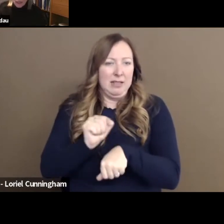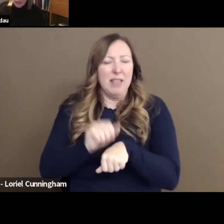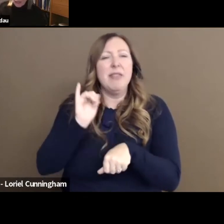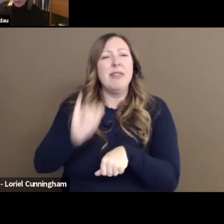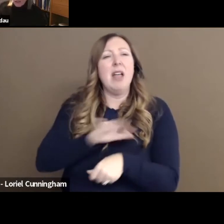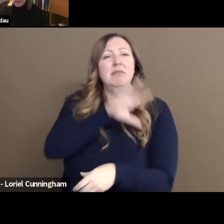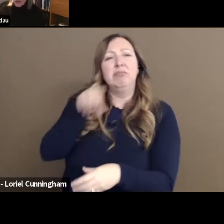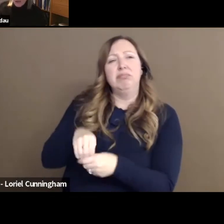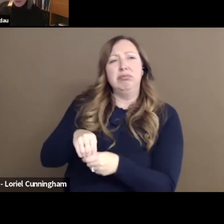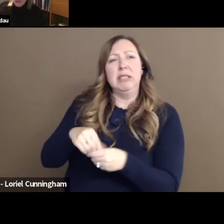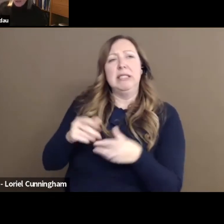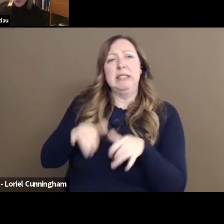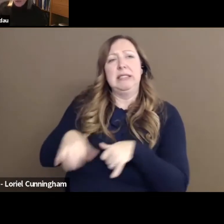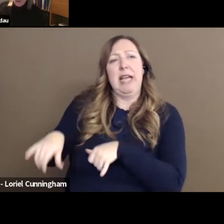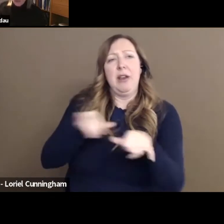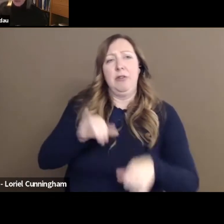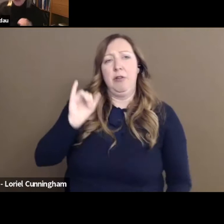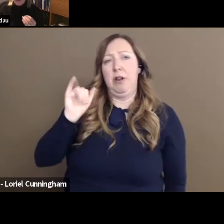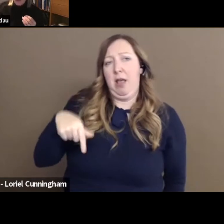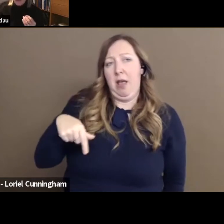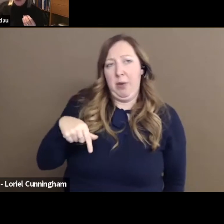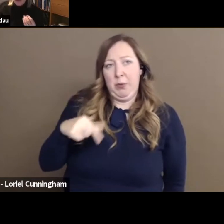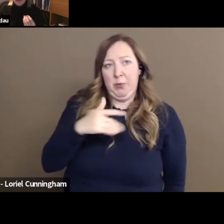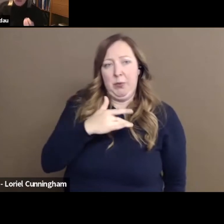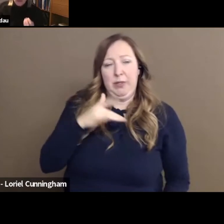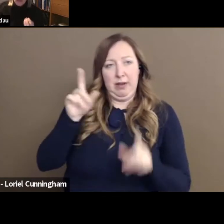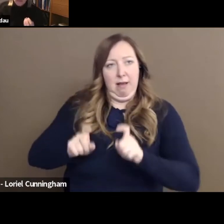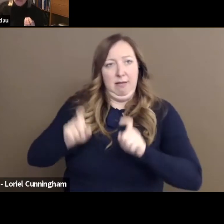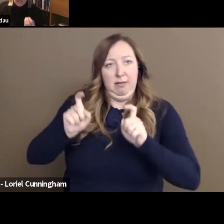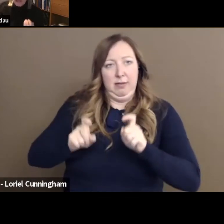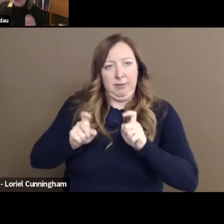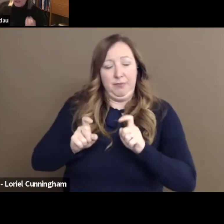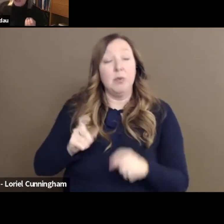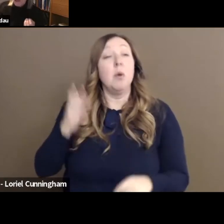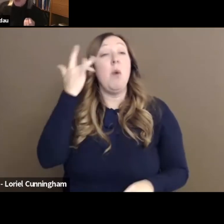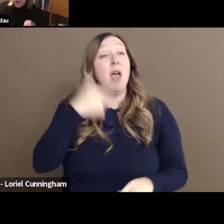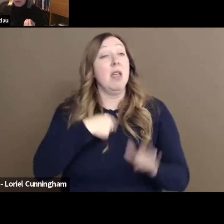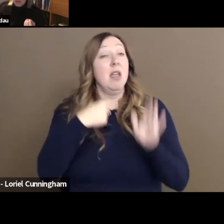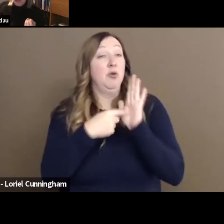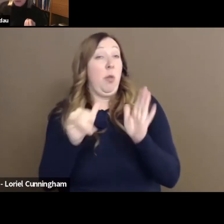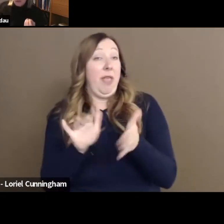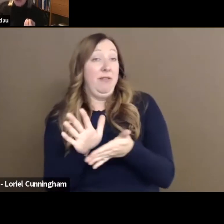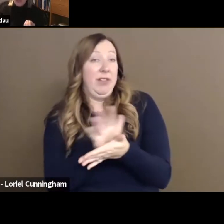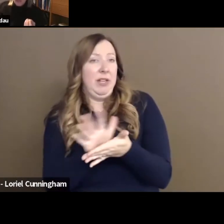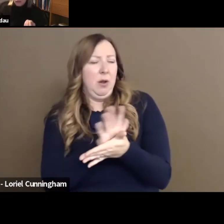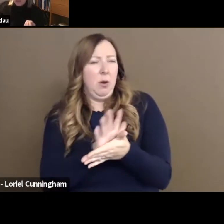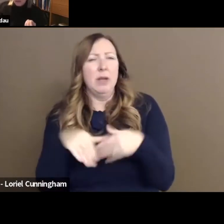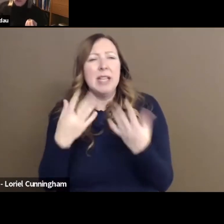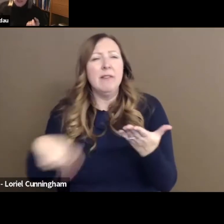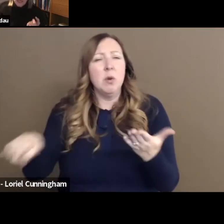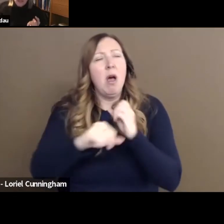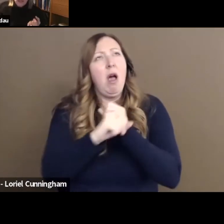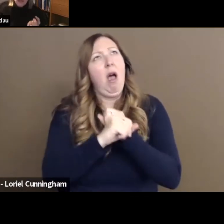that i like to show it is to give you a really sort of uh um clear sense of what